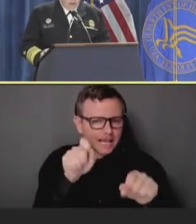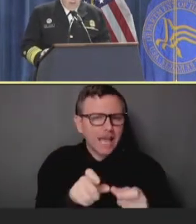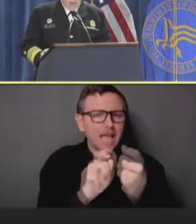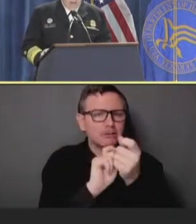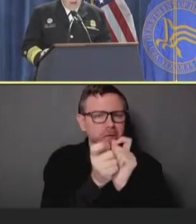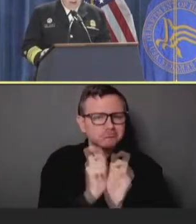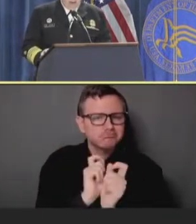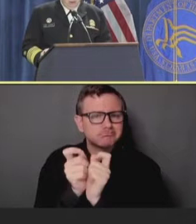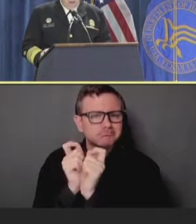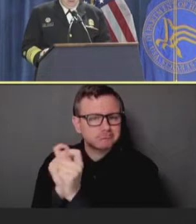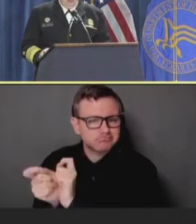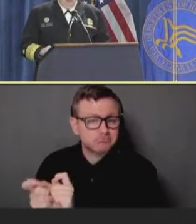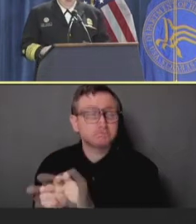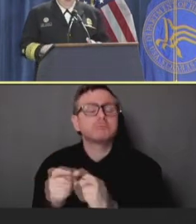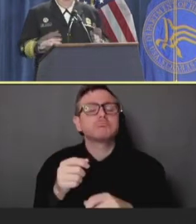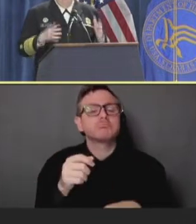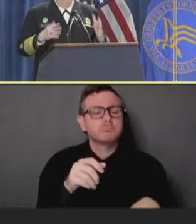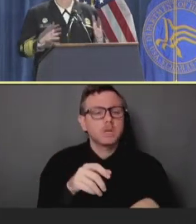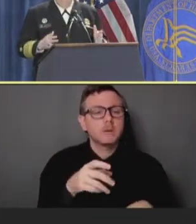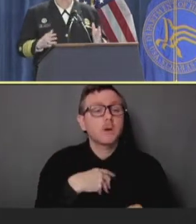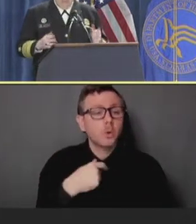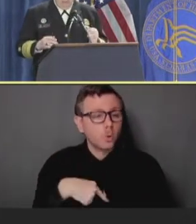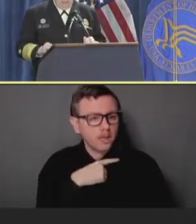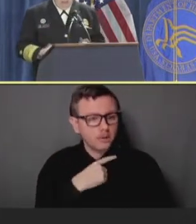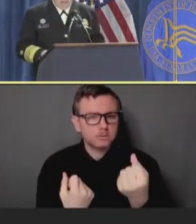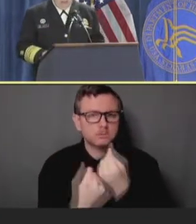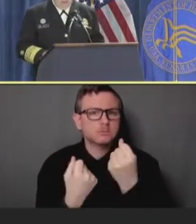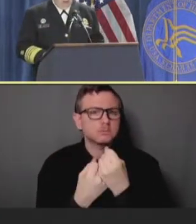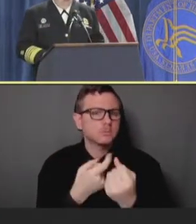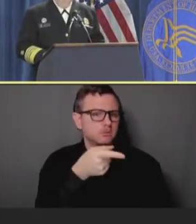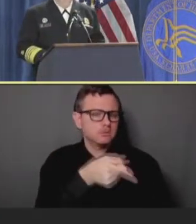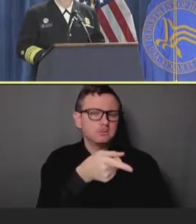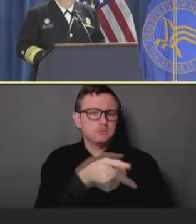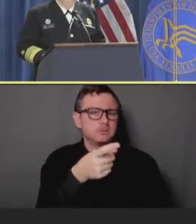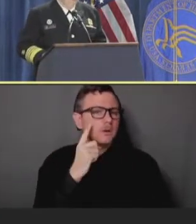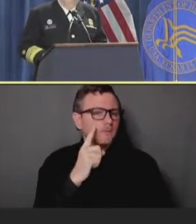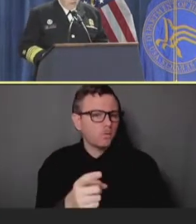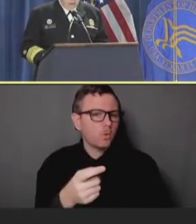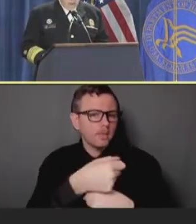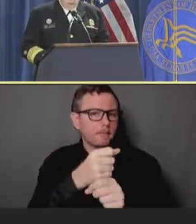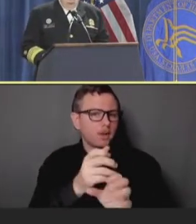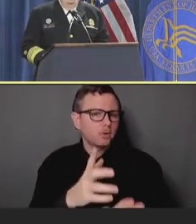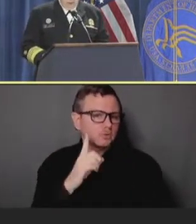manufacturers as they produce this life saving vaccine to protect us during this flu season.